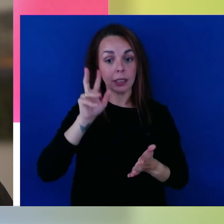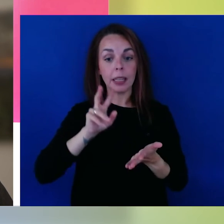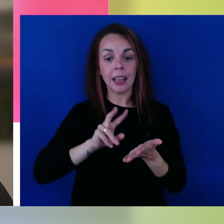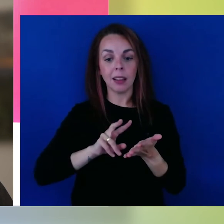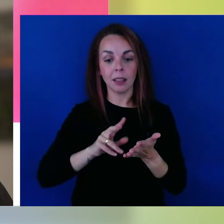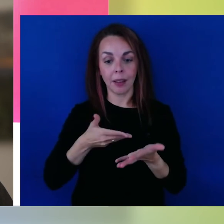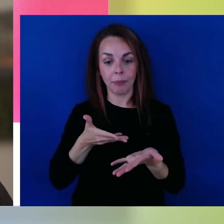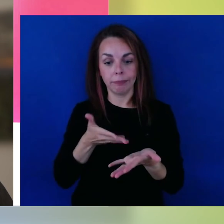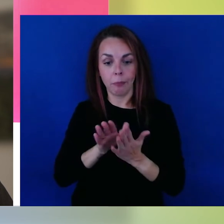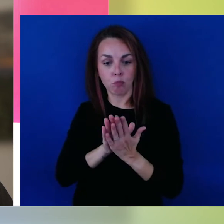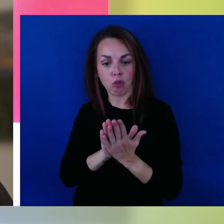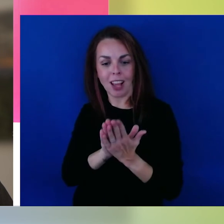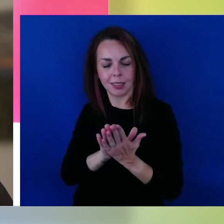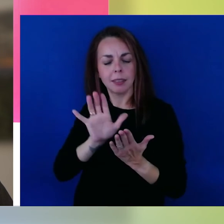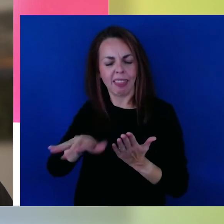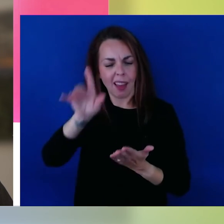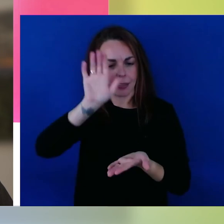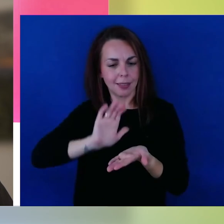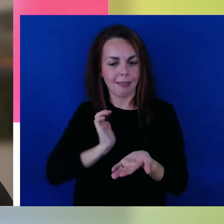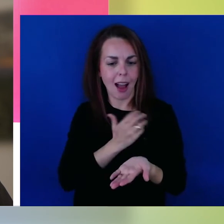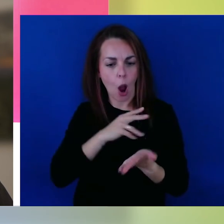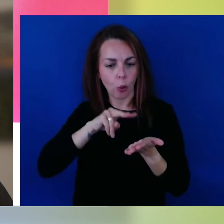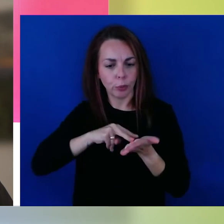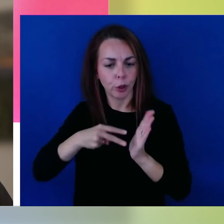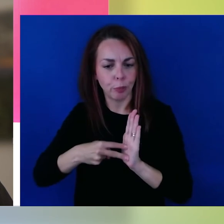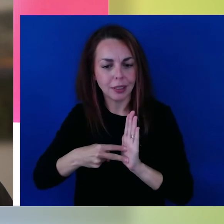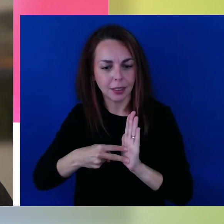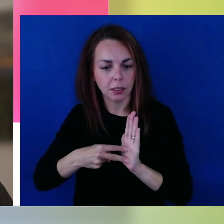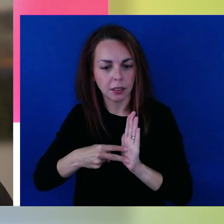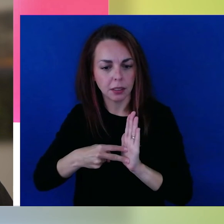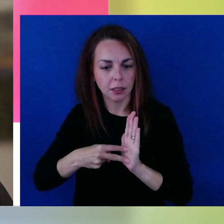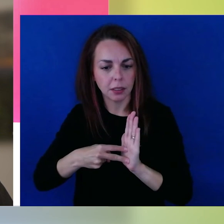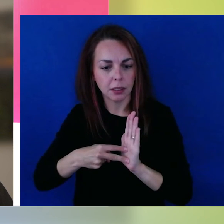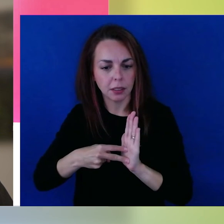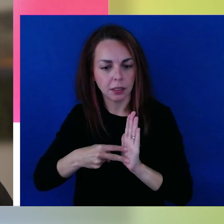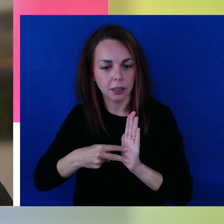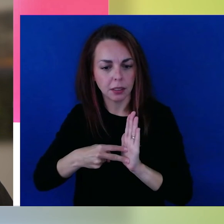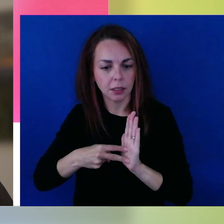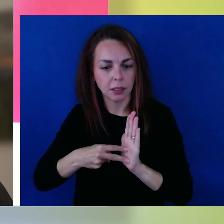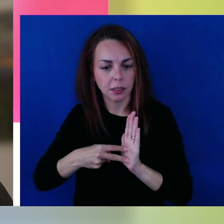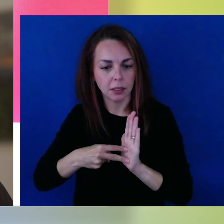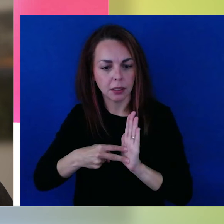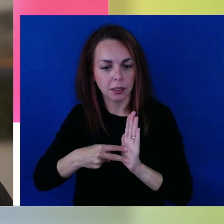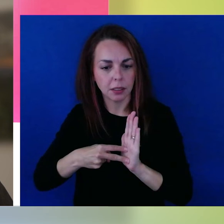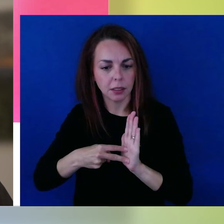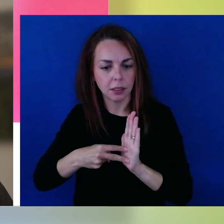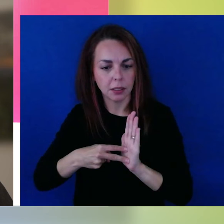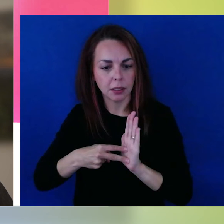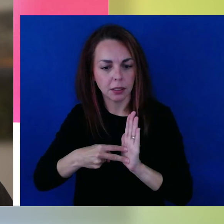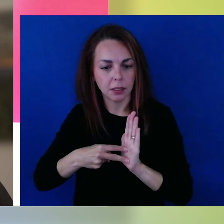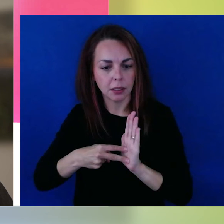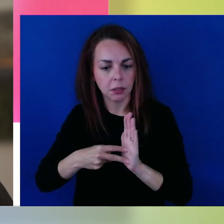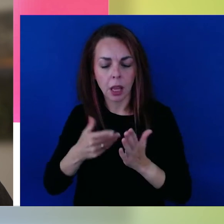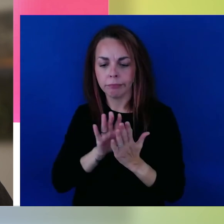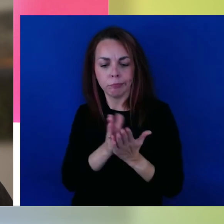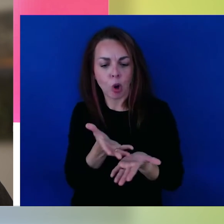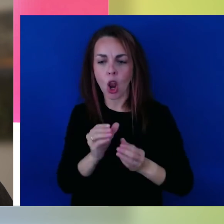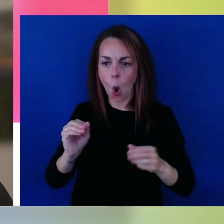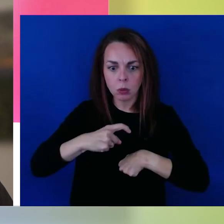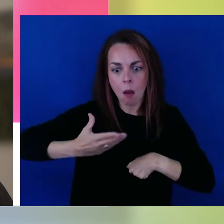To simply be present with no timeline or agenda to pay full attention to our kids,